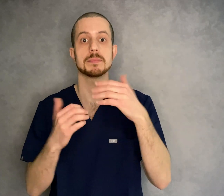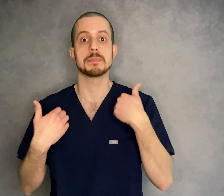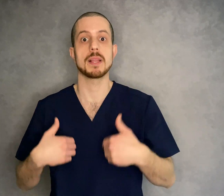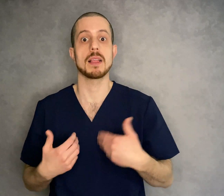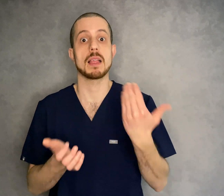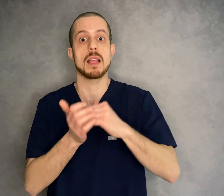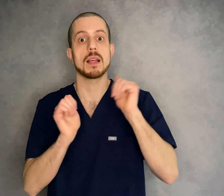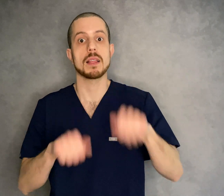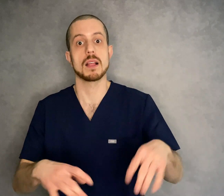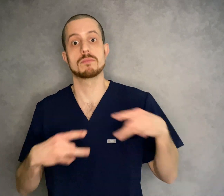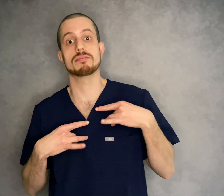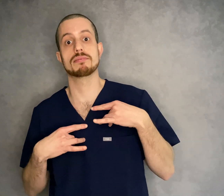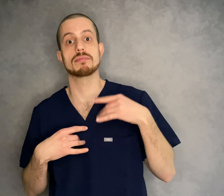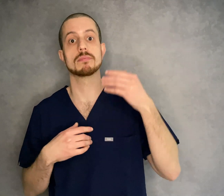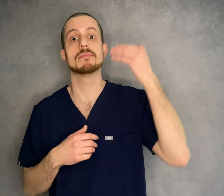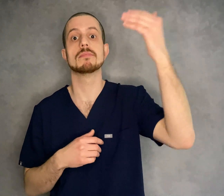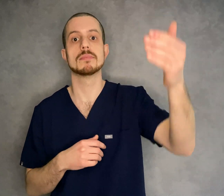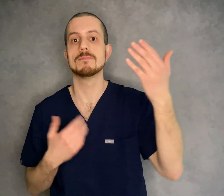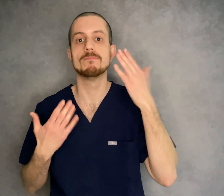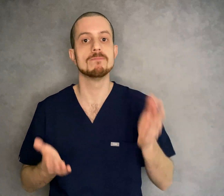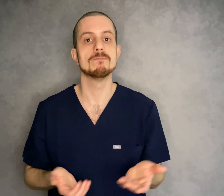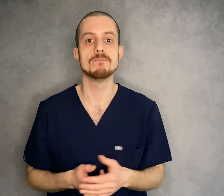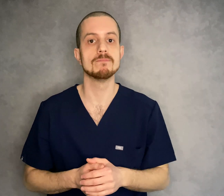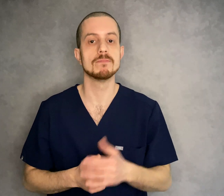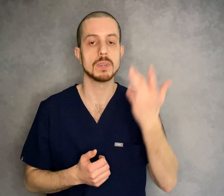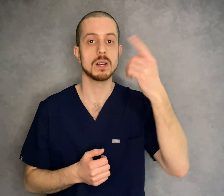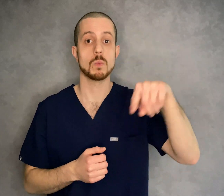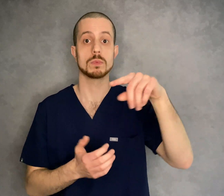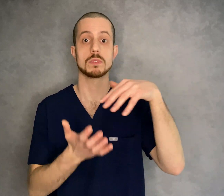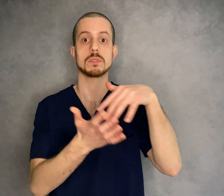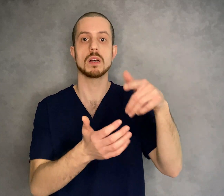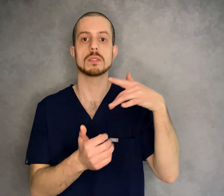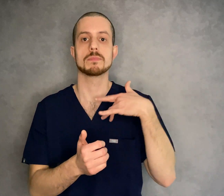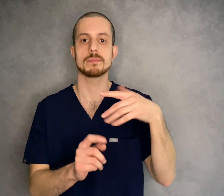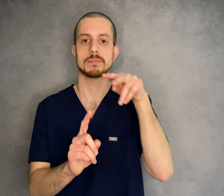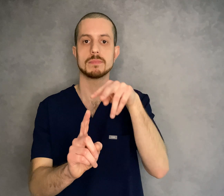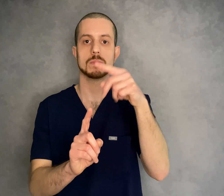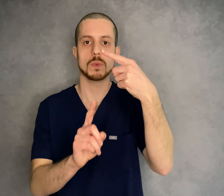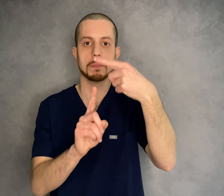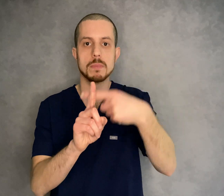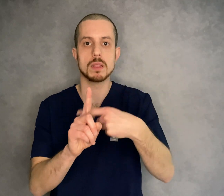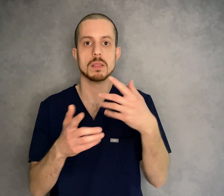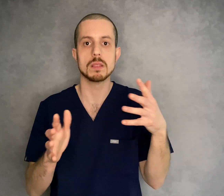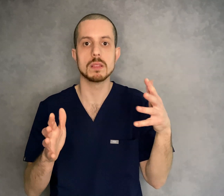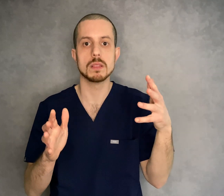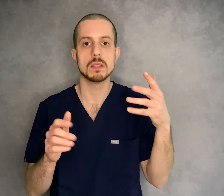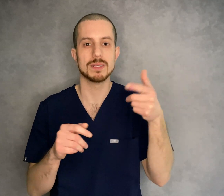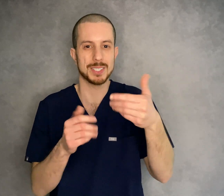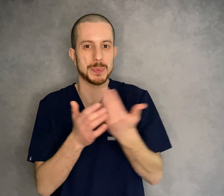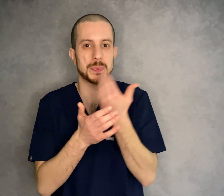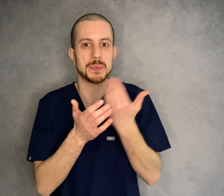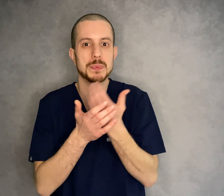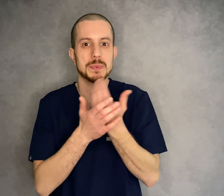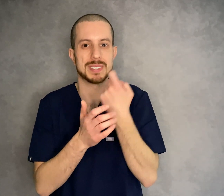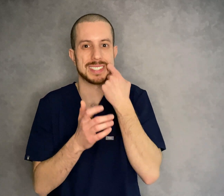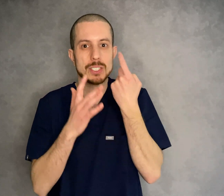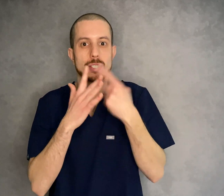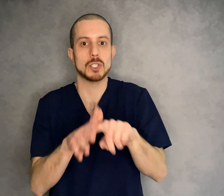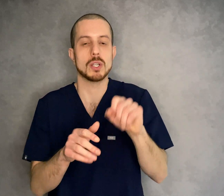That would mean you could get re-infected at a later time. We don't know. These studies only looked at a time frame of one month. This virus is brand new. This pandemic just started.